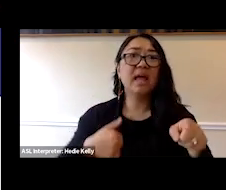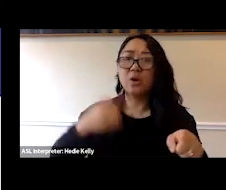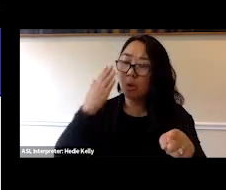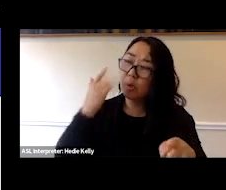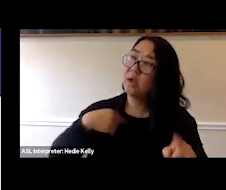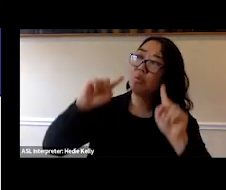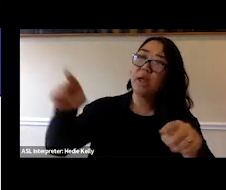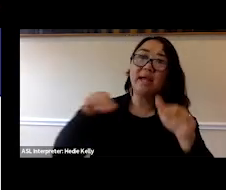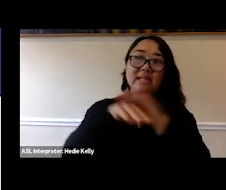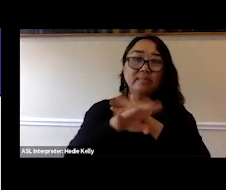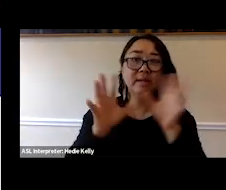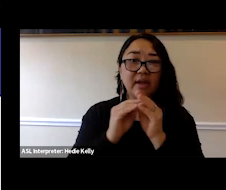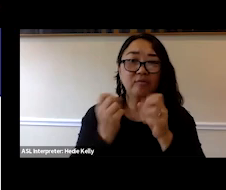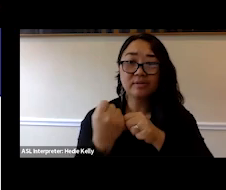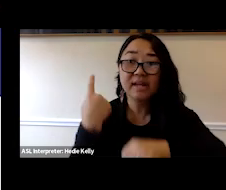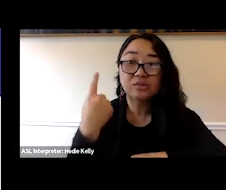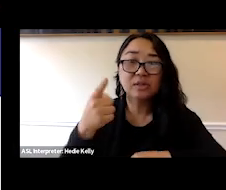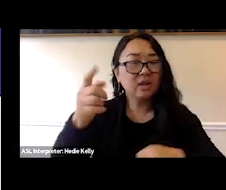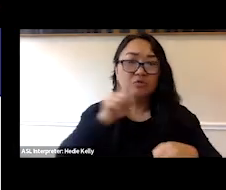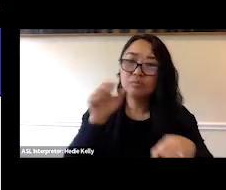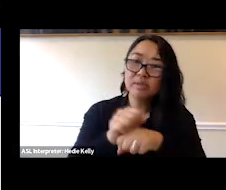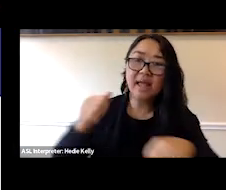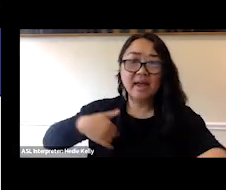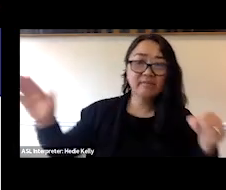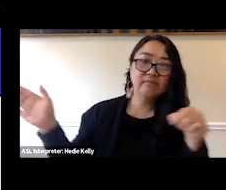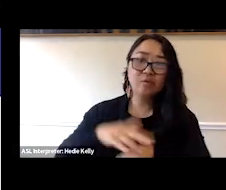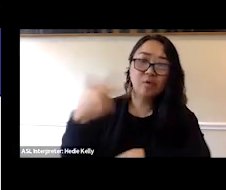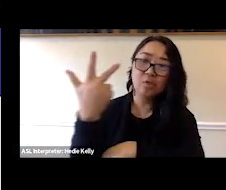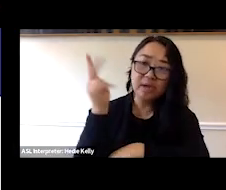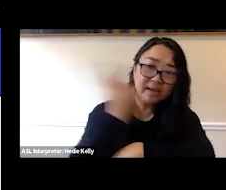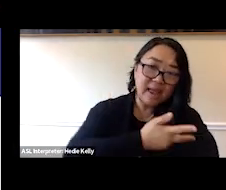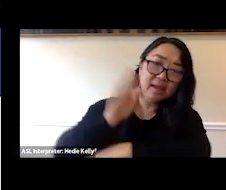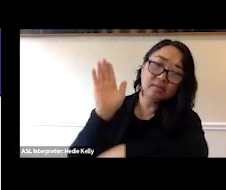they had a full three day track on just how to make PDFs accessible.